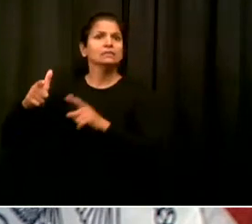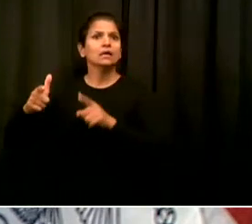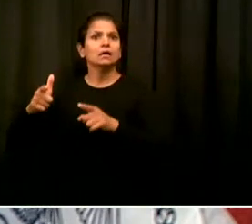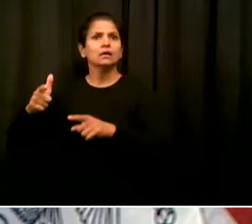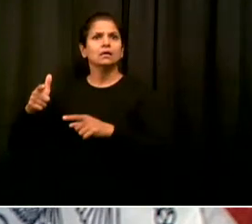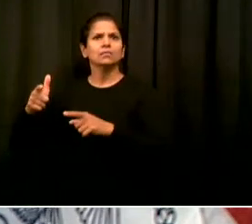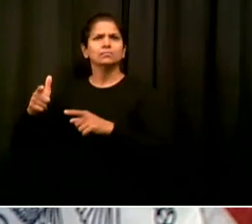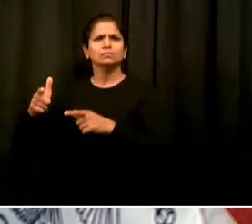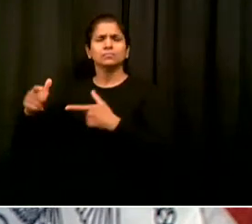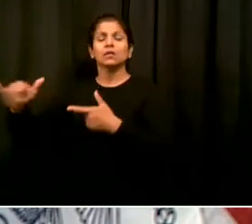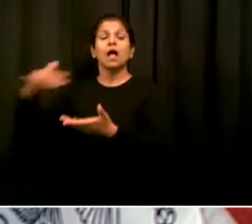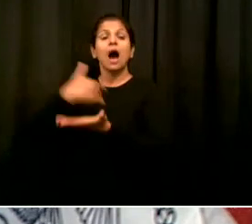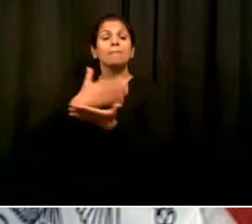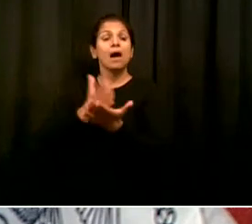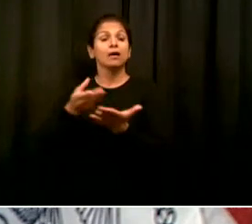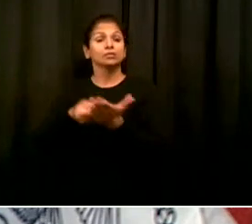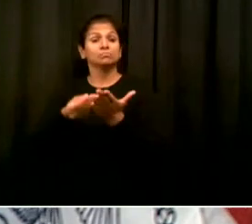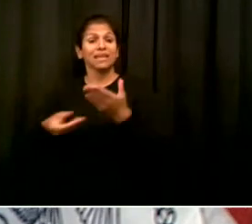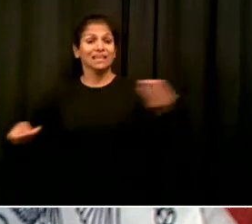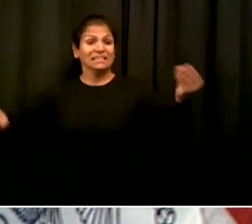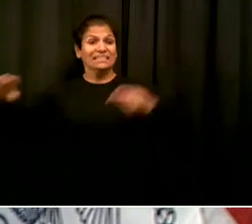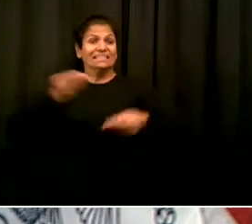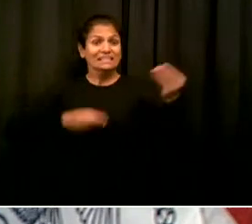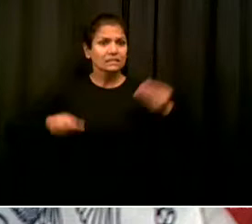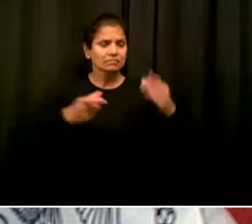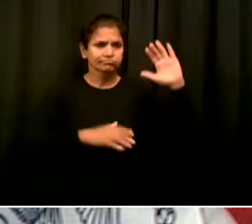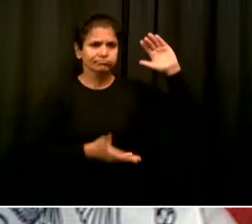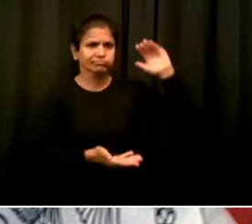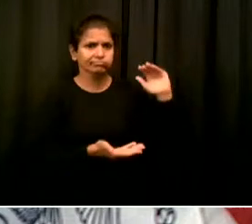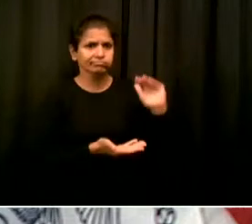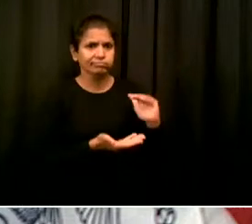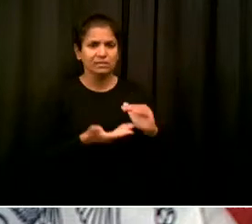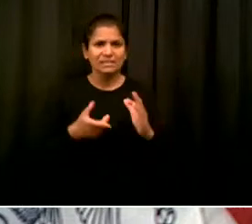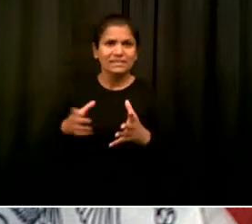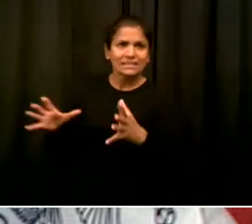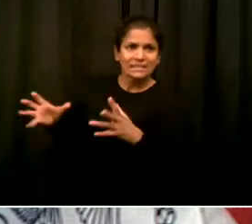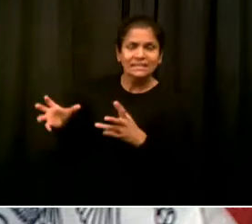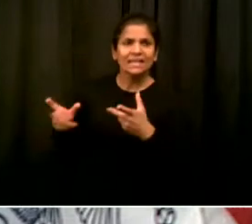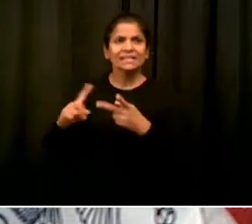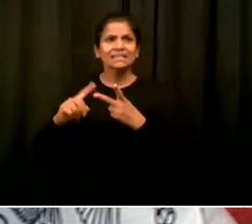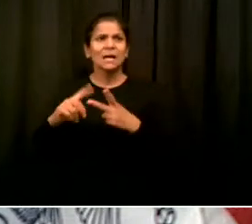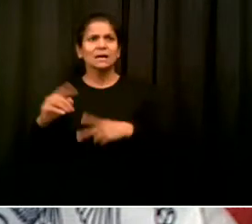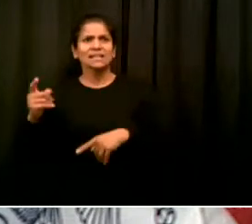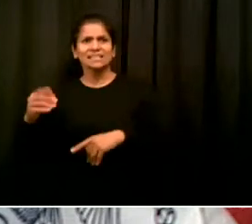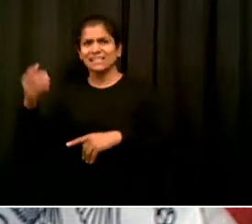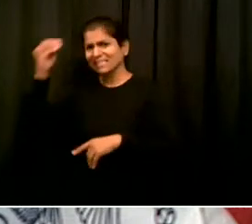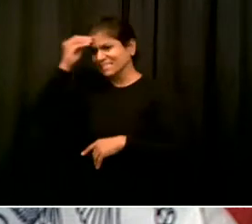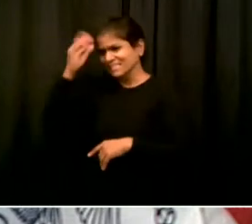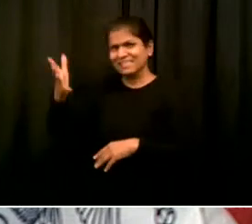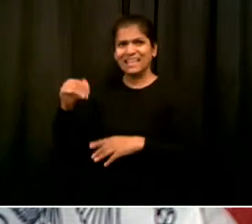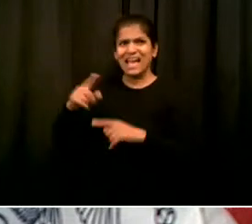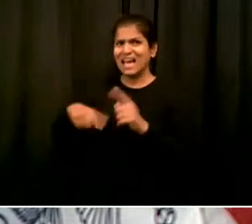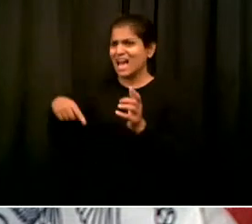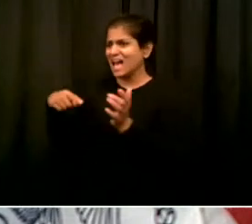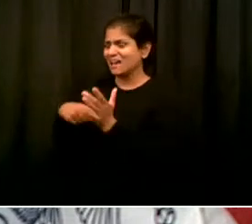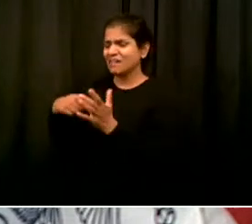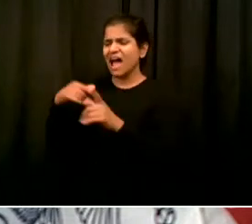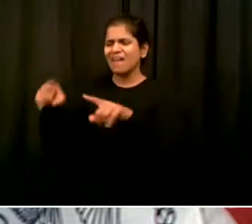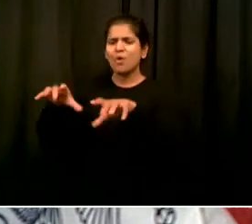RECOVEEY RPPLAN OR WHEN WILL YOU ANNOUNCE SPECIFIC ABOUTS THAT? DOES THIS INCLUDE